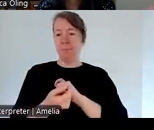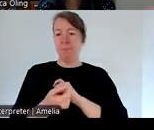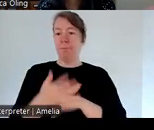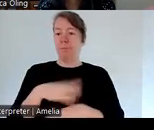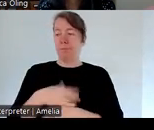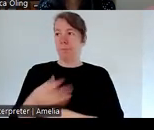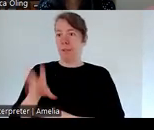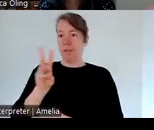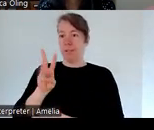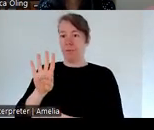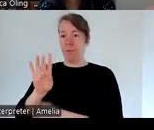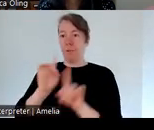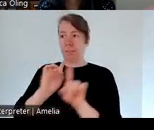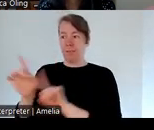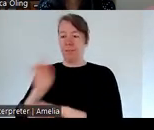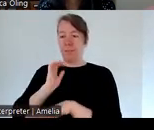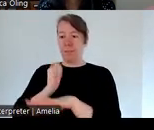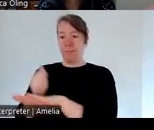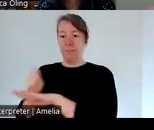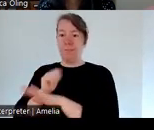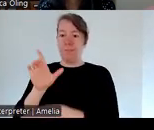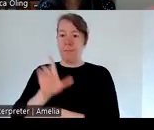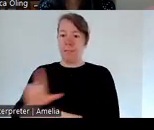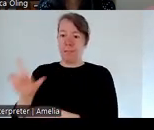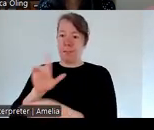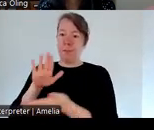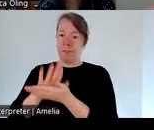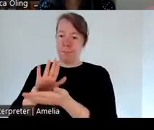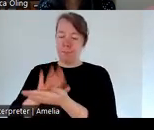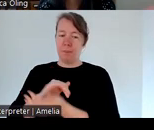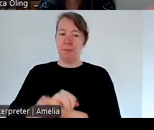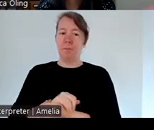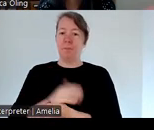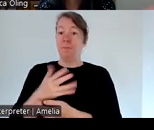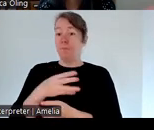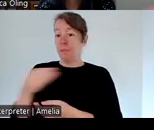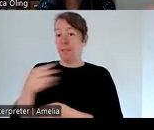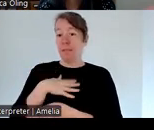And we also have a system-wide office, um, SUNY OLIS that works with libraries.